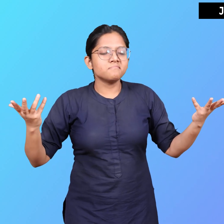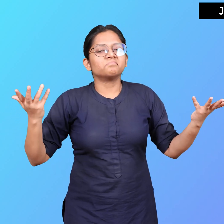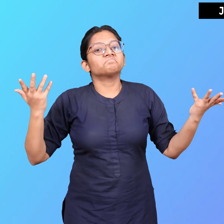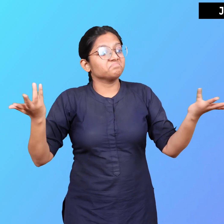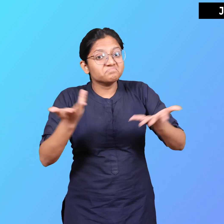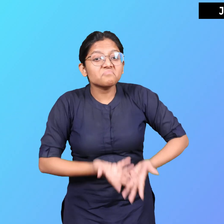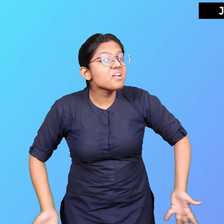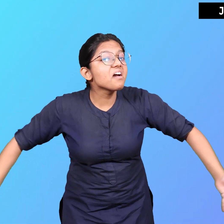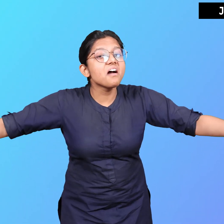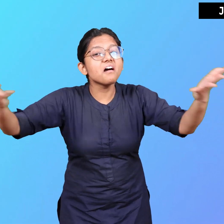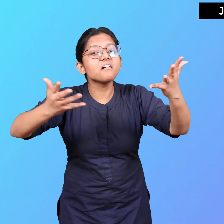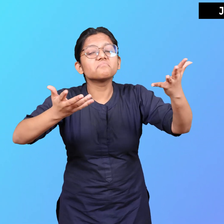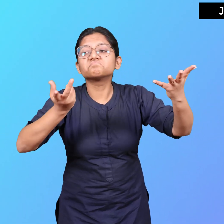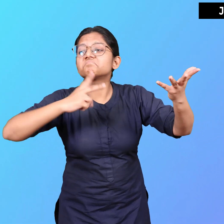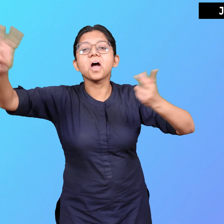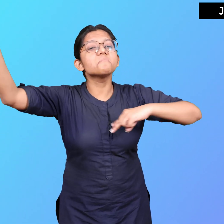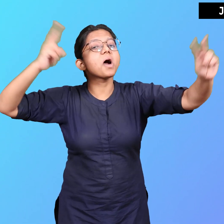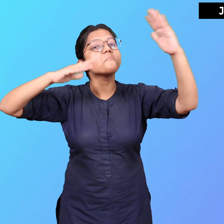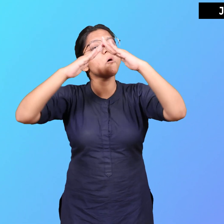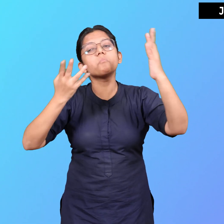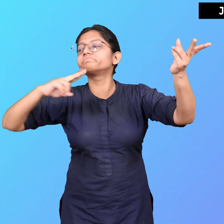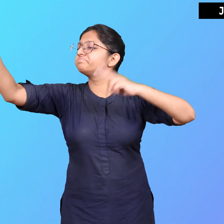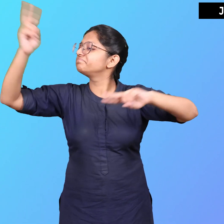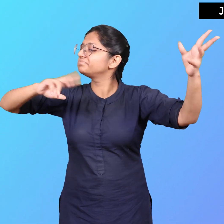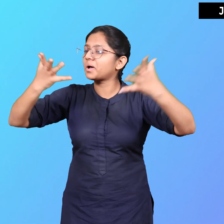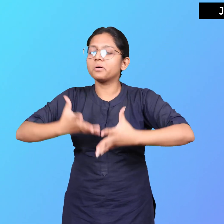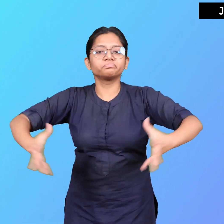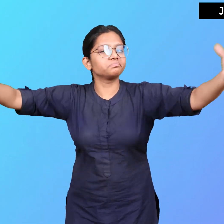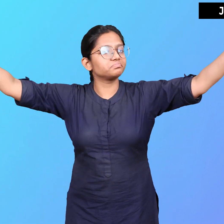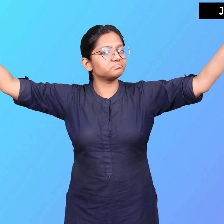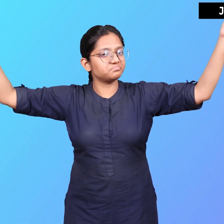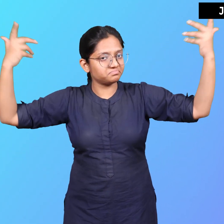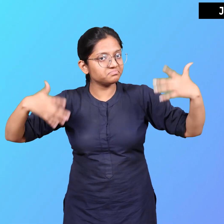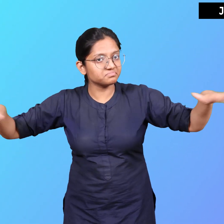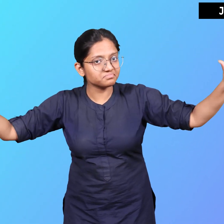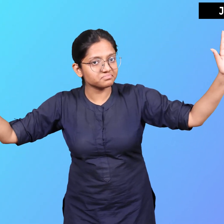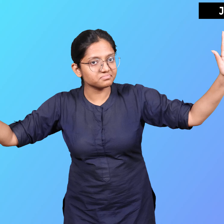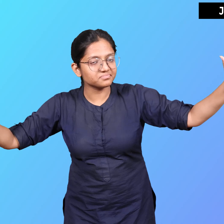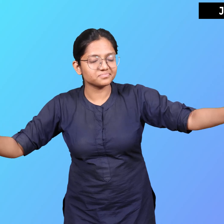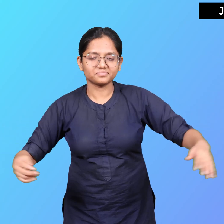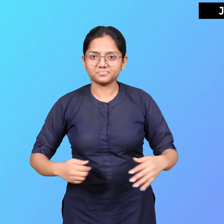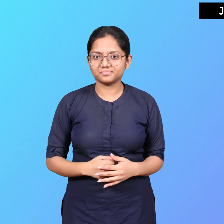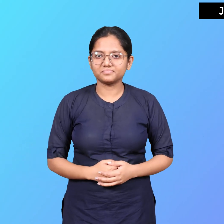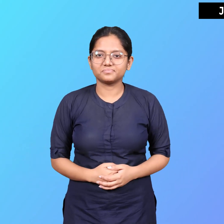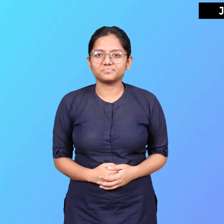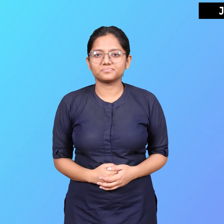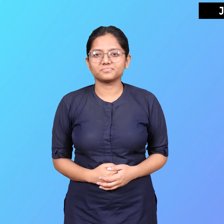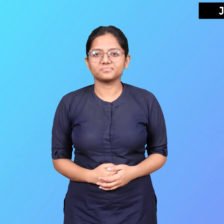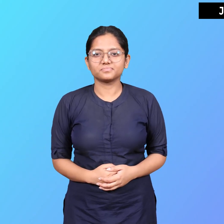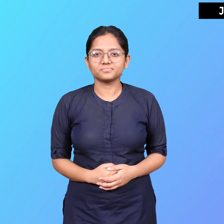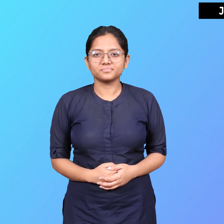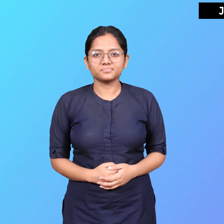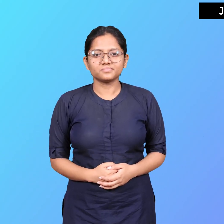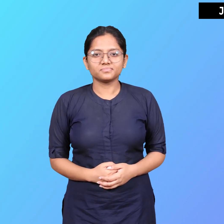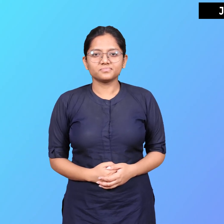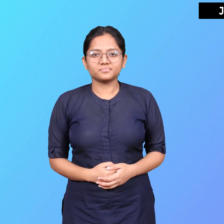Then they all left and went home.